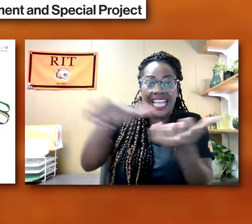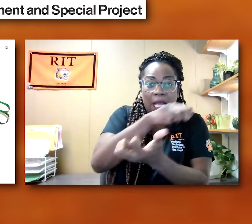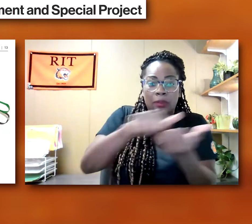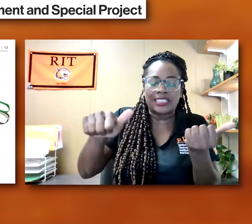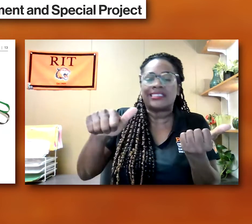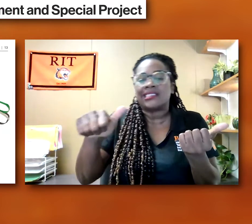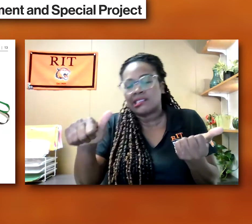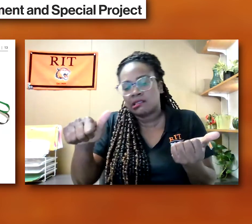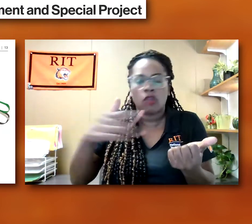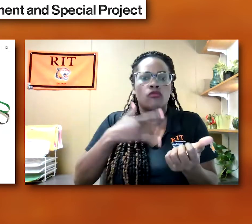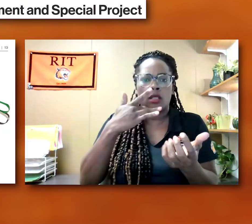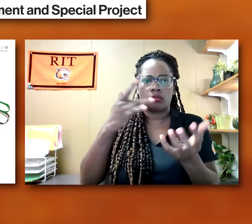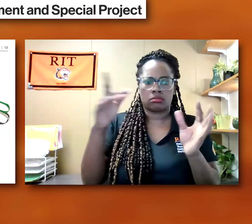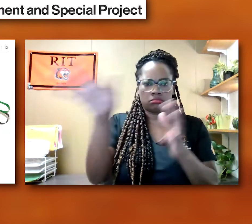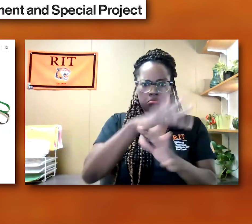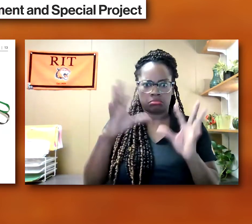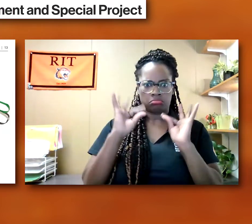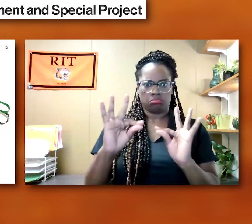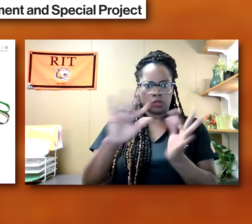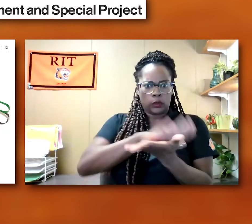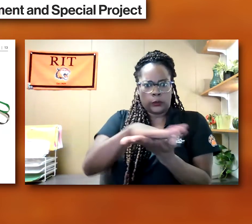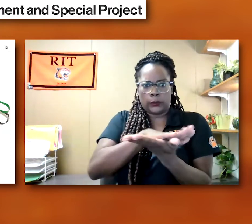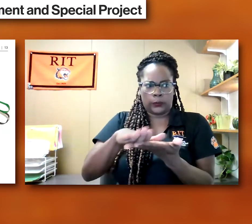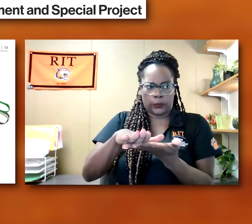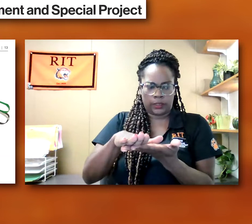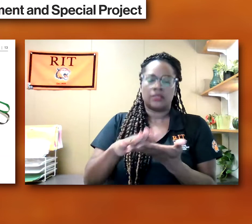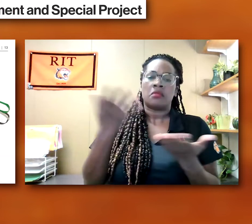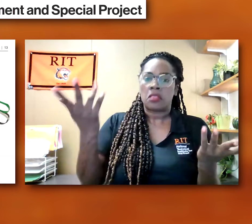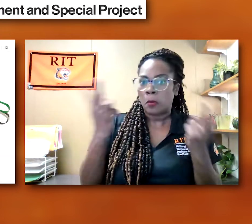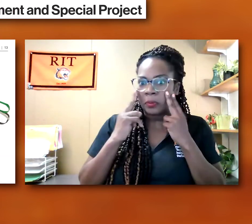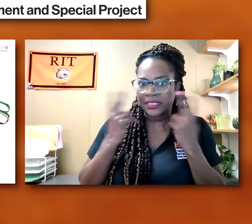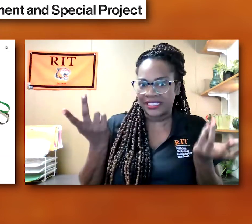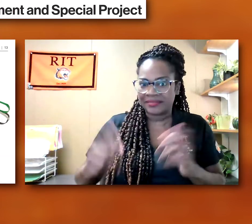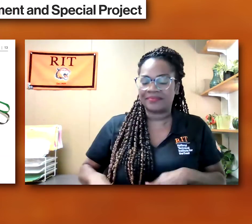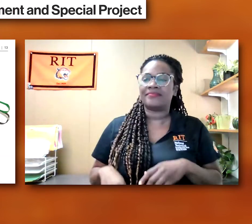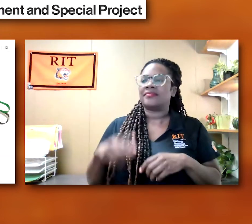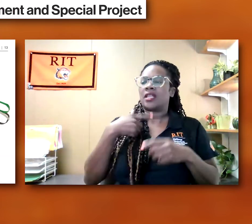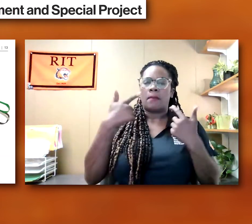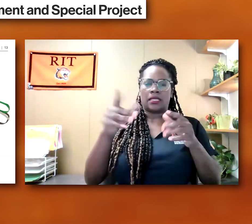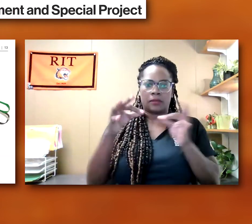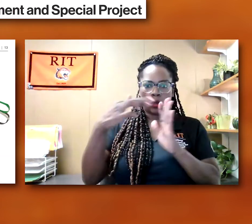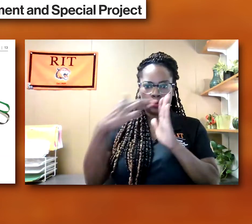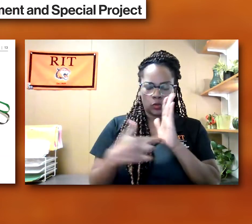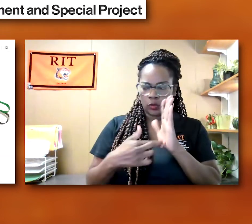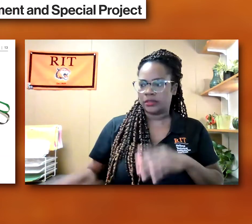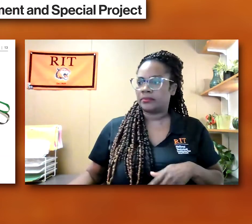something that can prevent any sort of damage to the egg. You want to make sure the entire thing is intact, OK?